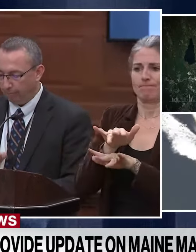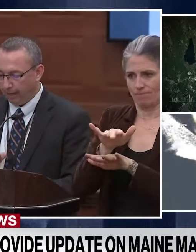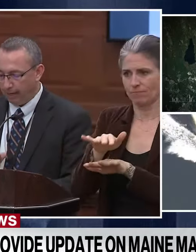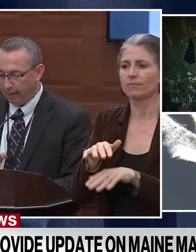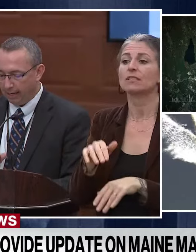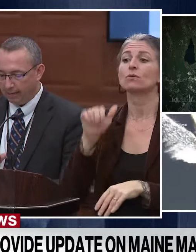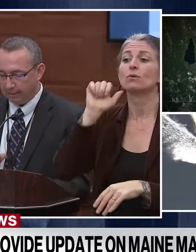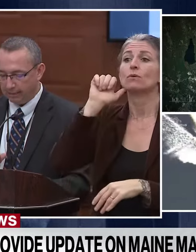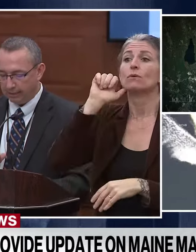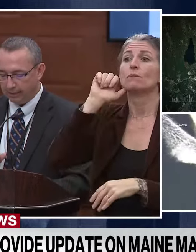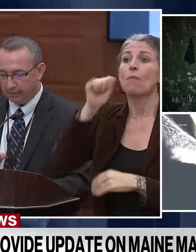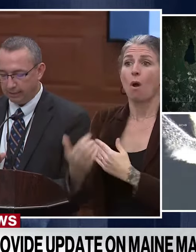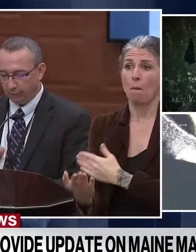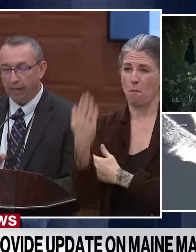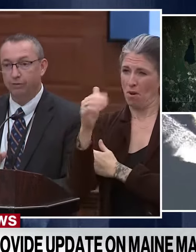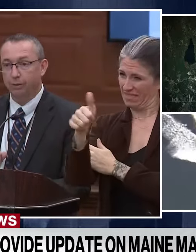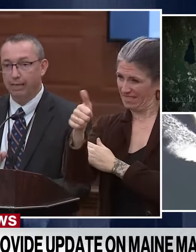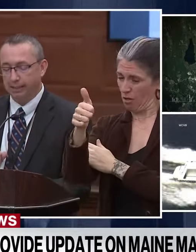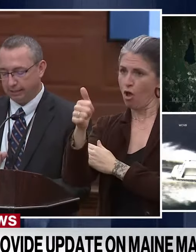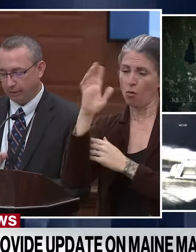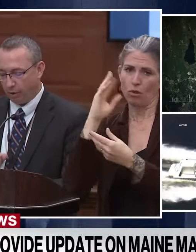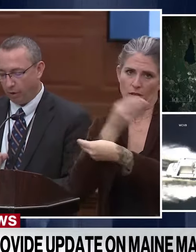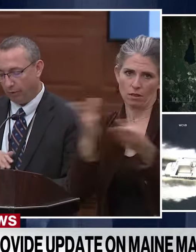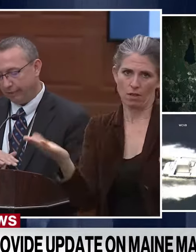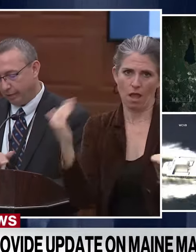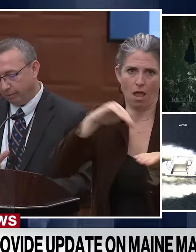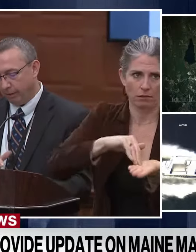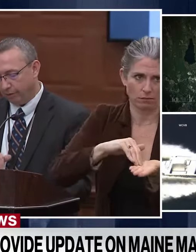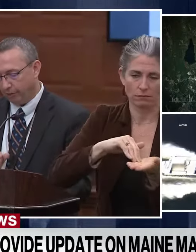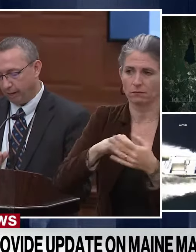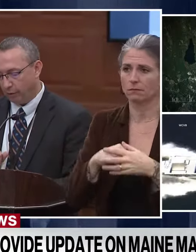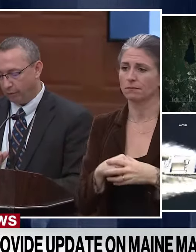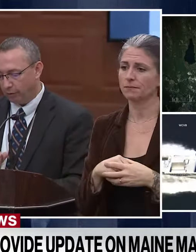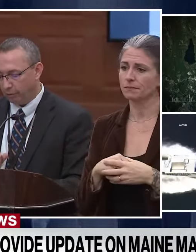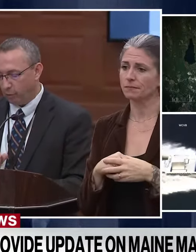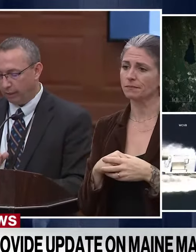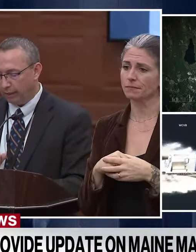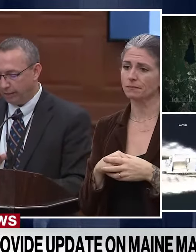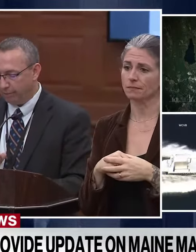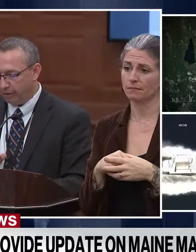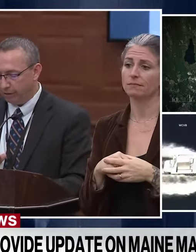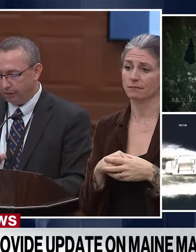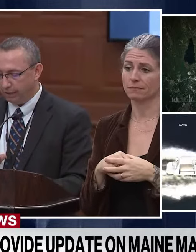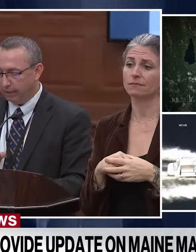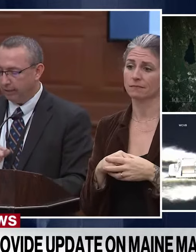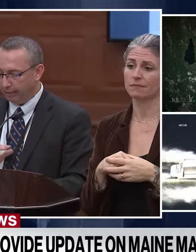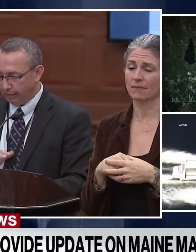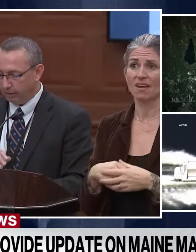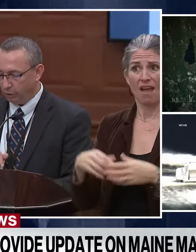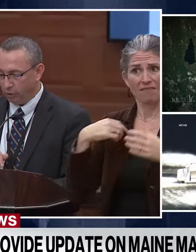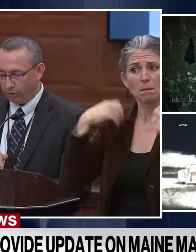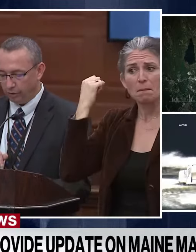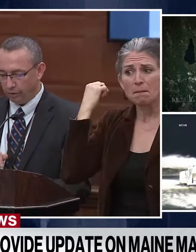SO AGAIN, WE'LL DISCUSS THAT A 00 TOMORROW, BUT NO SURPRISES. WE EXPECT THAT TO GO OVER AND THAT WE'LL HAVE SOME ASSETS